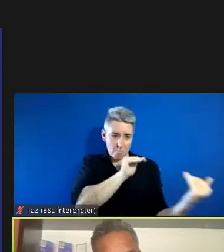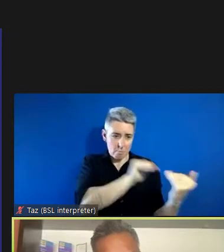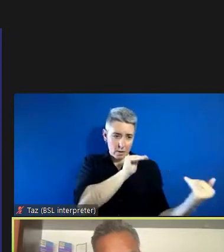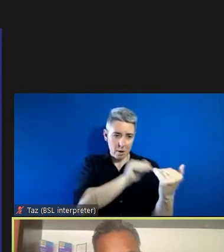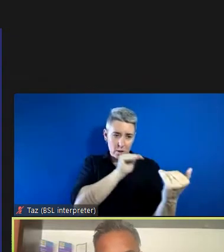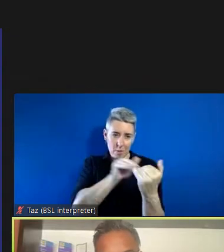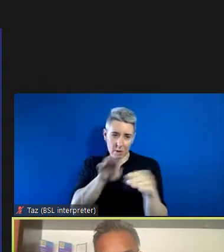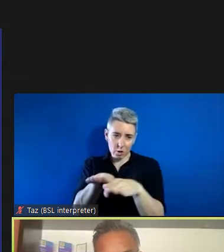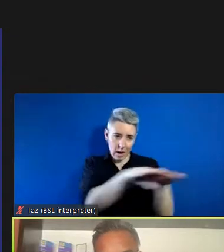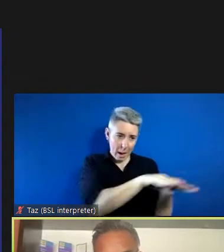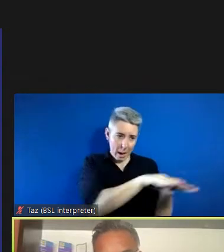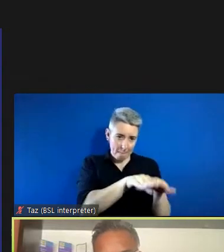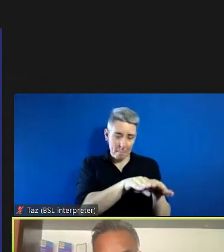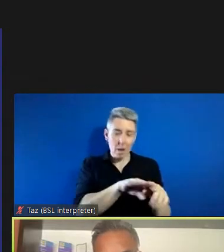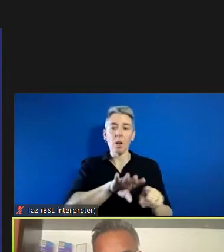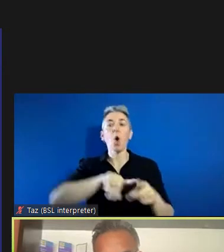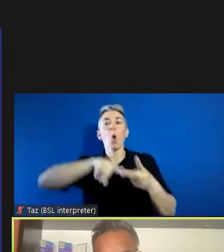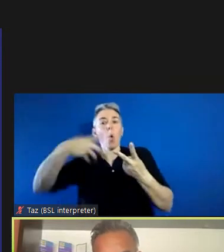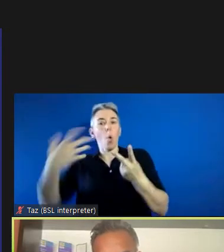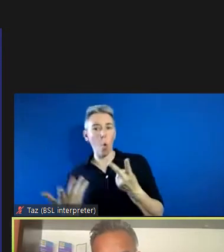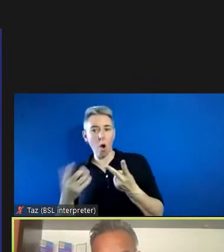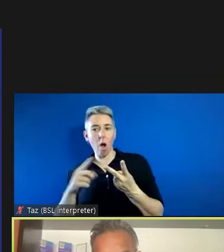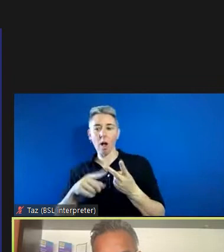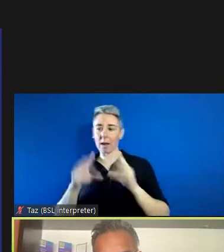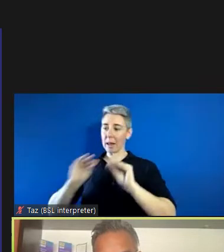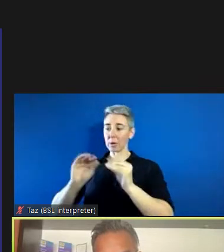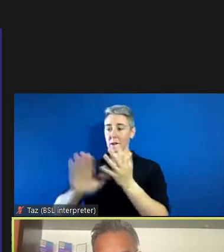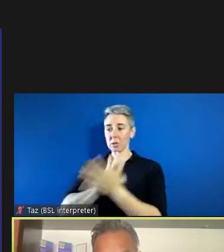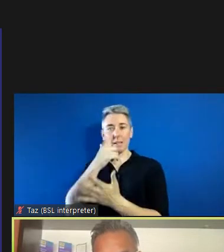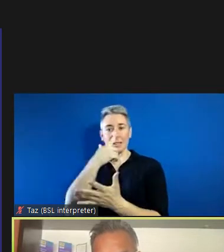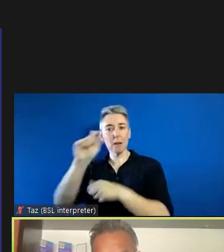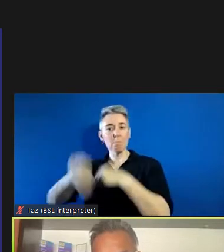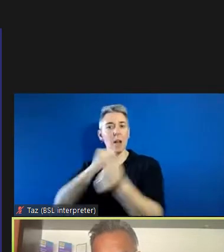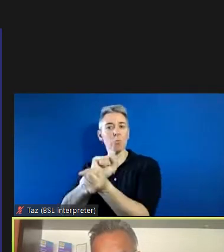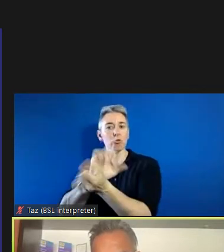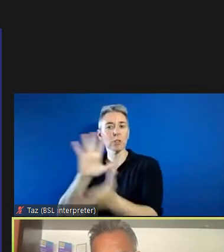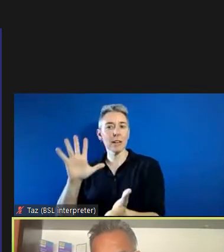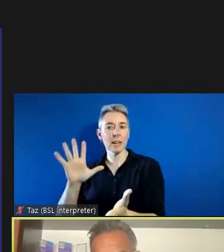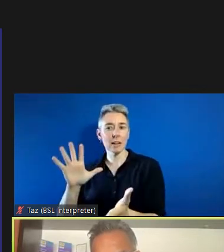Or it becomes a practice of freedom. The means by which men and women deal critically and creatively